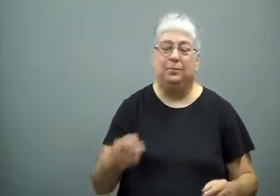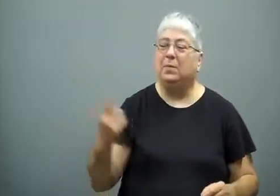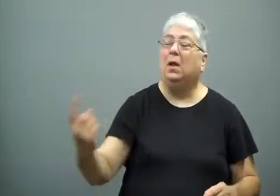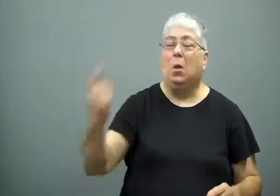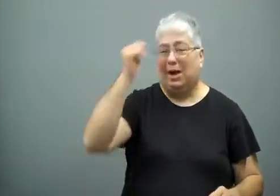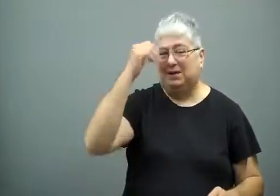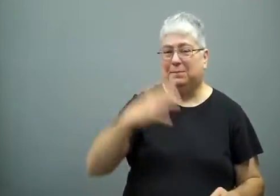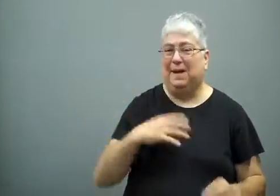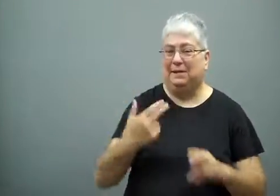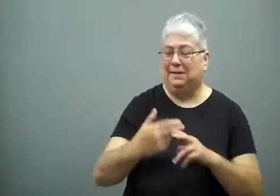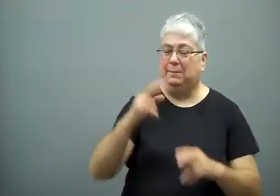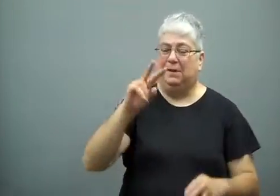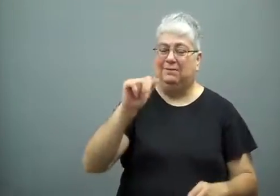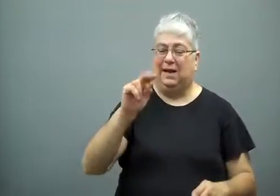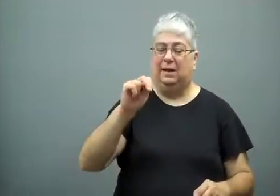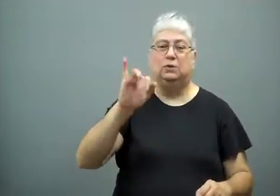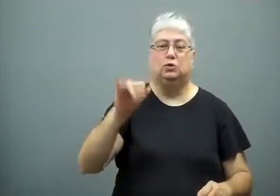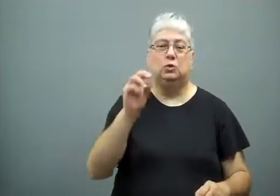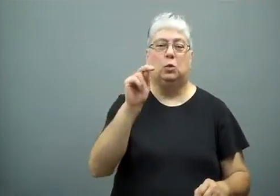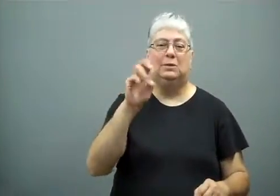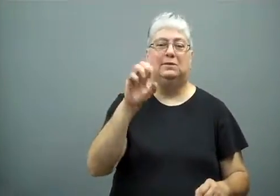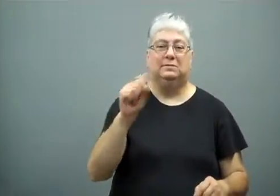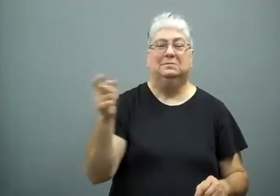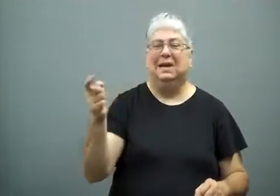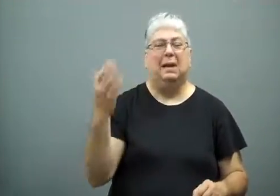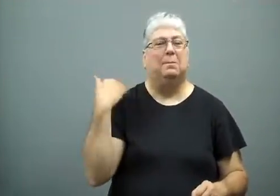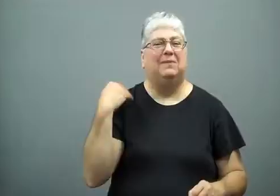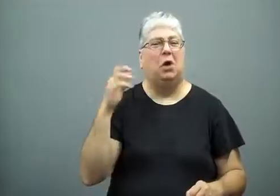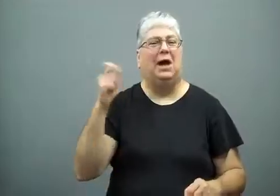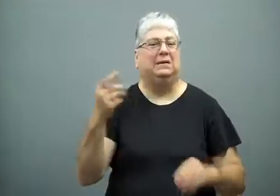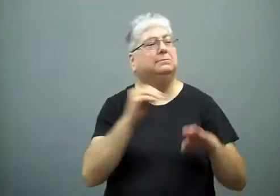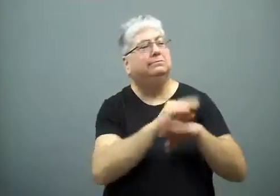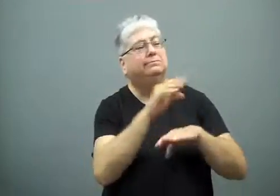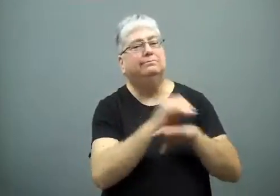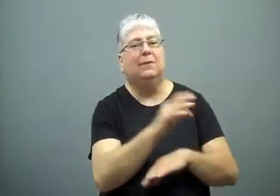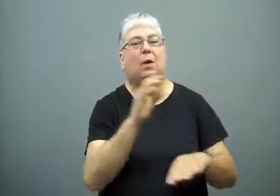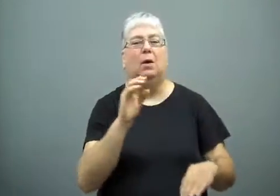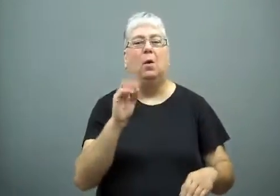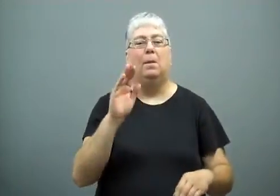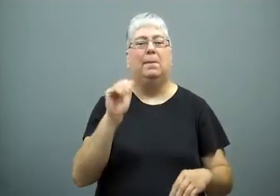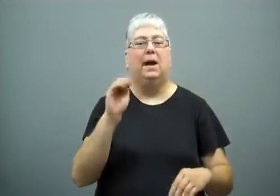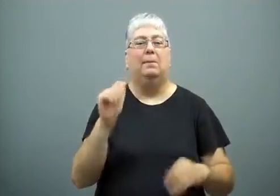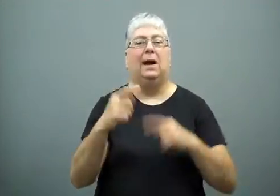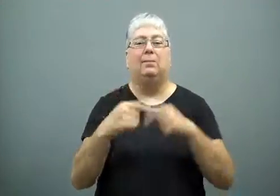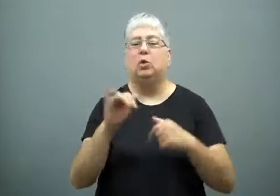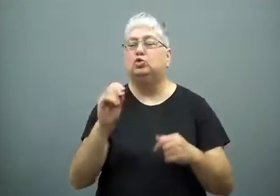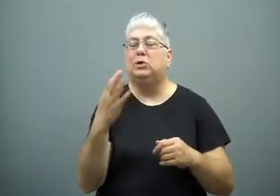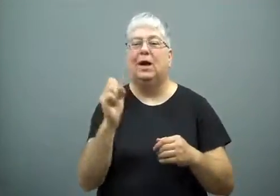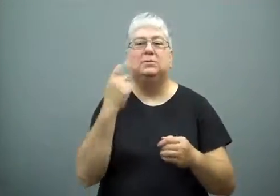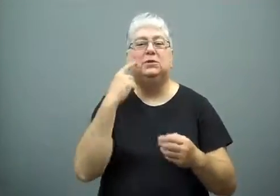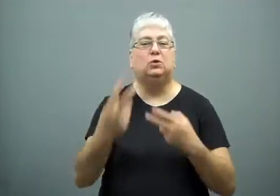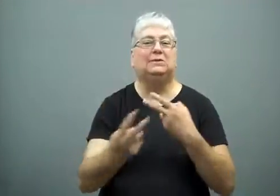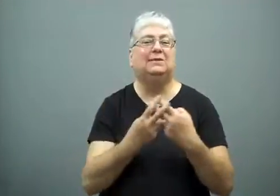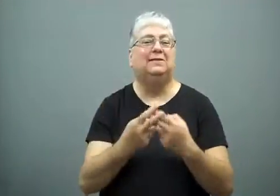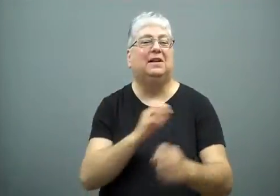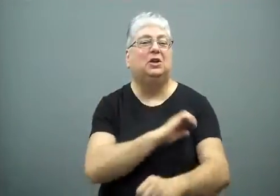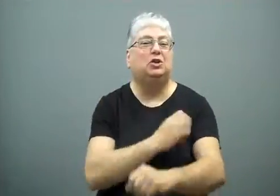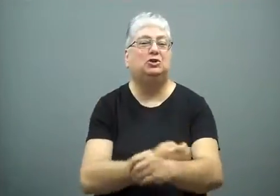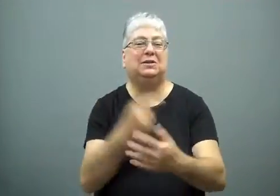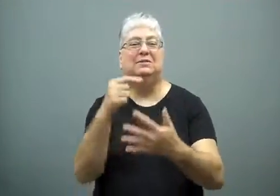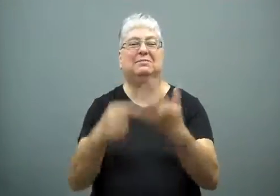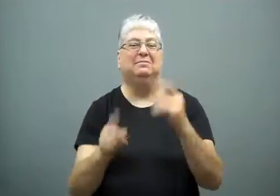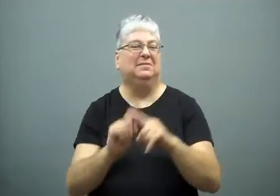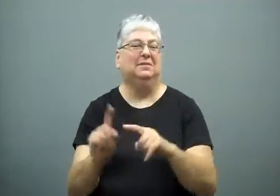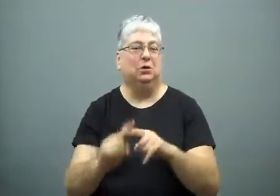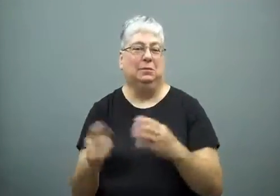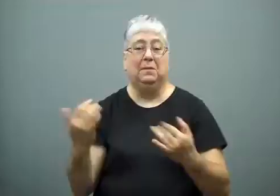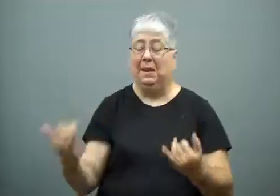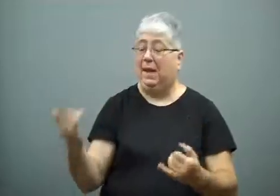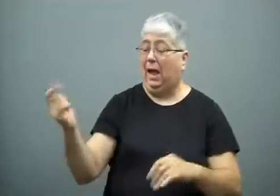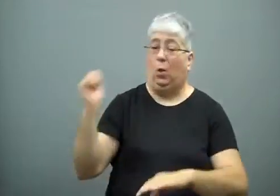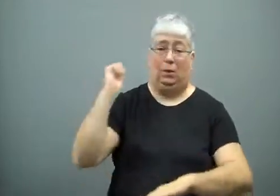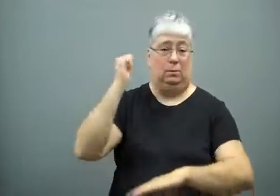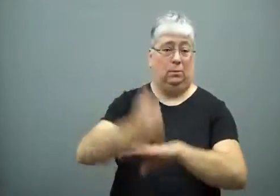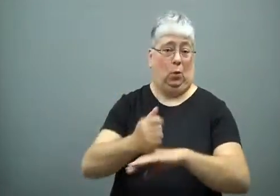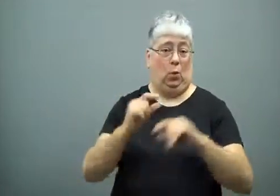Van Jones was Obama's advisor on green jobs.